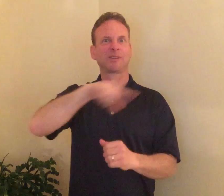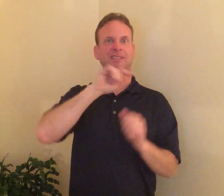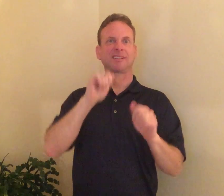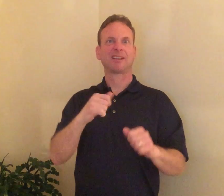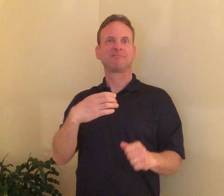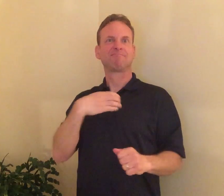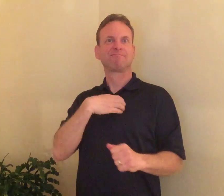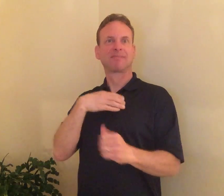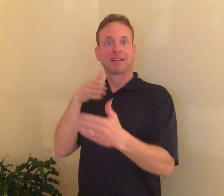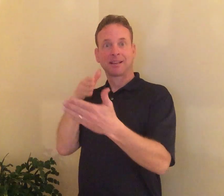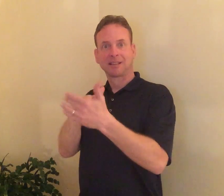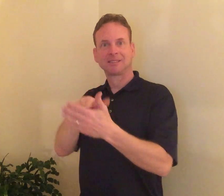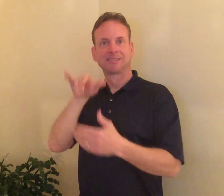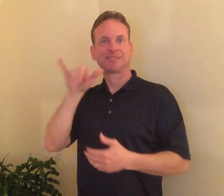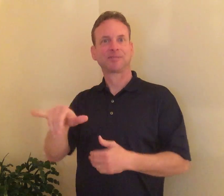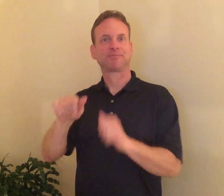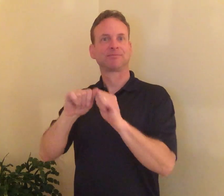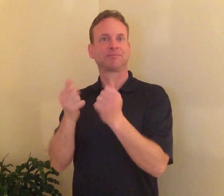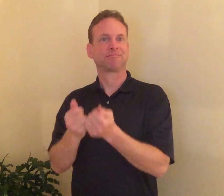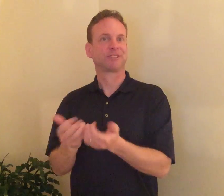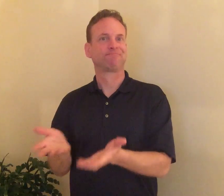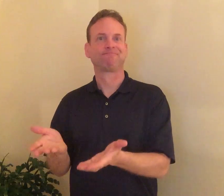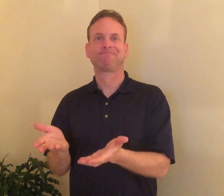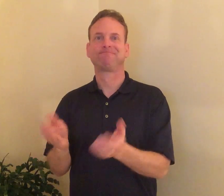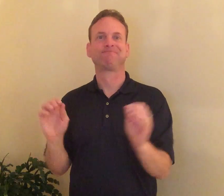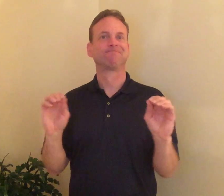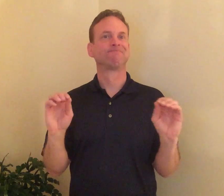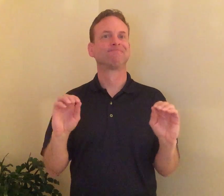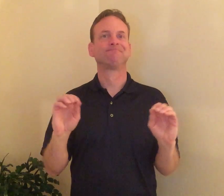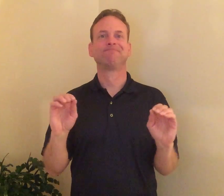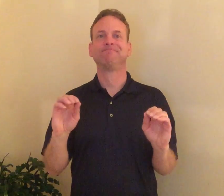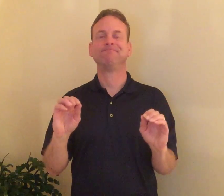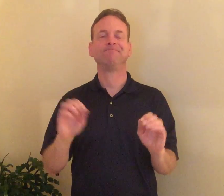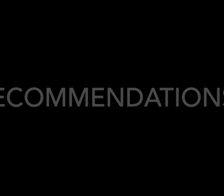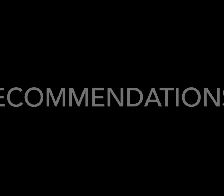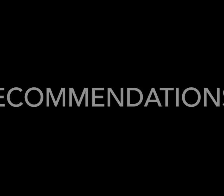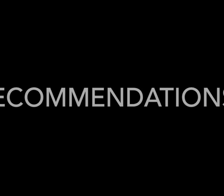there was no process in place to file complaints against these agencies.